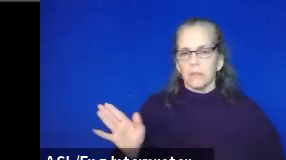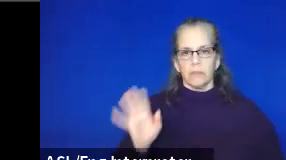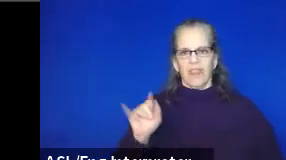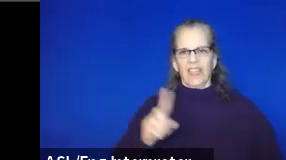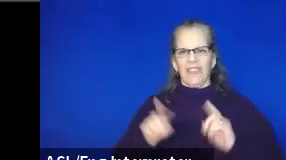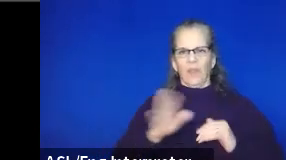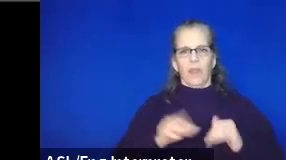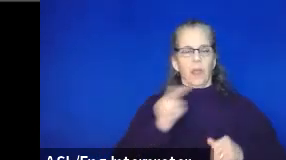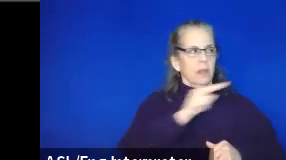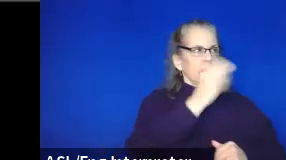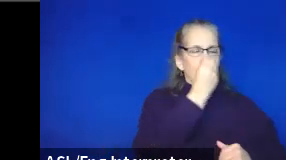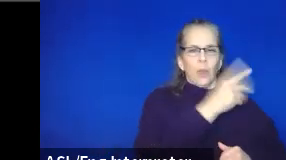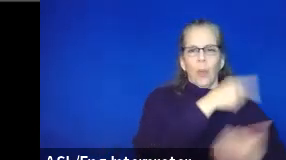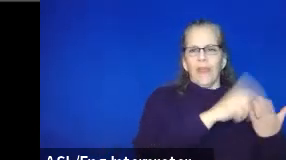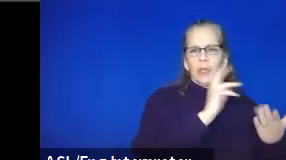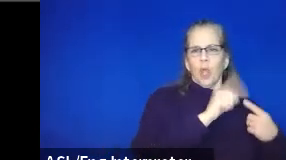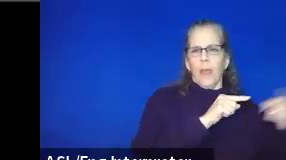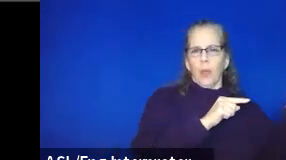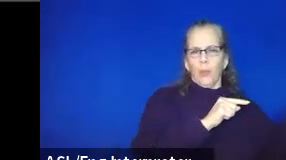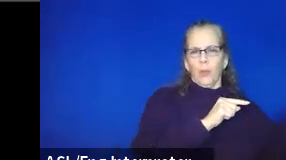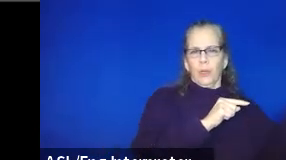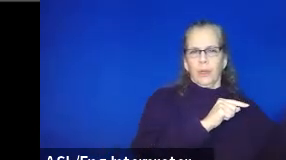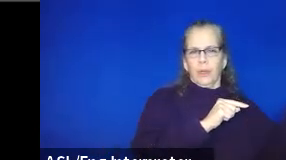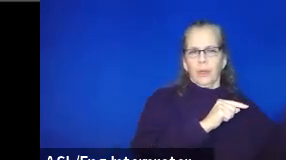Something else I do is even though I'm not listening specifically, but if the tenor of